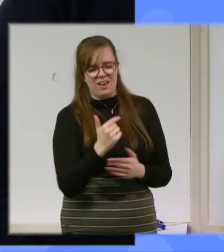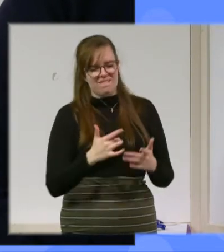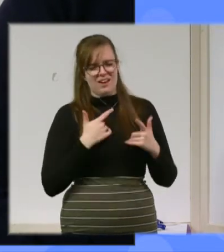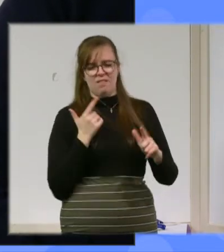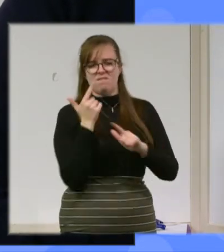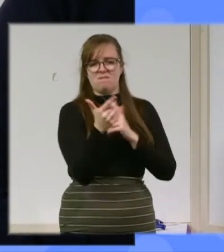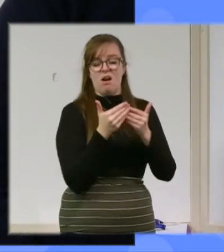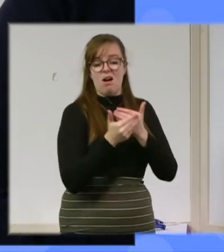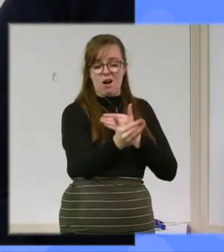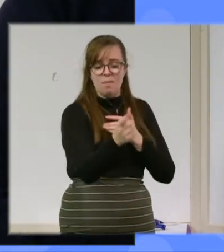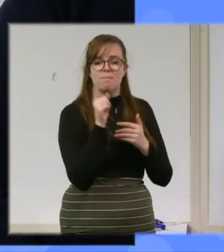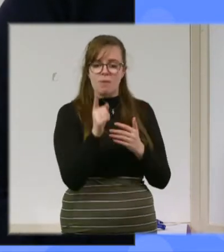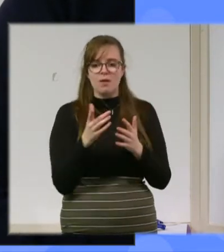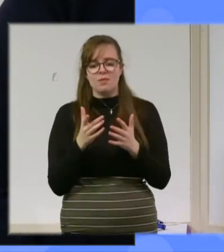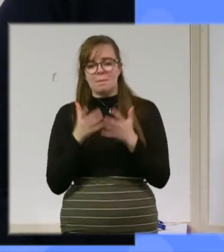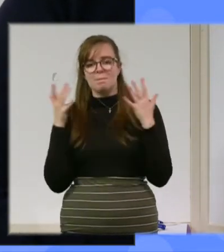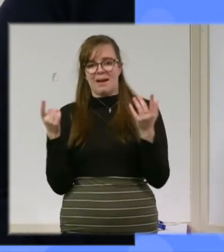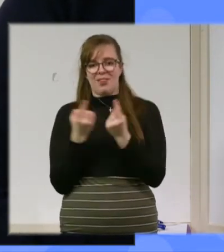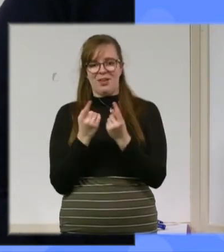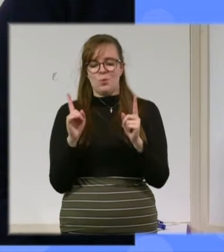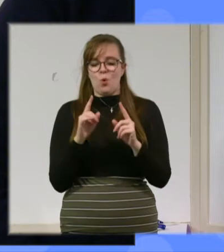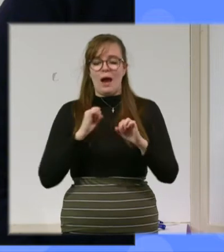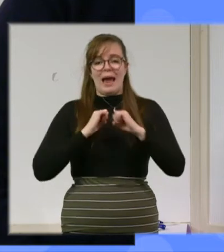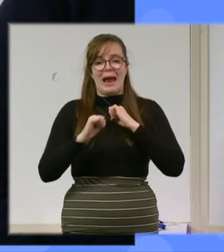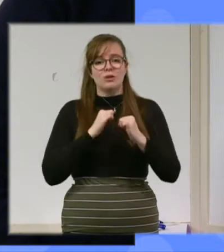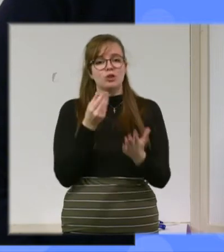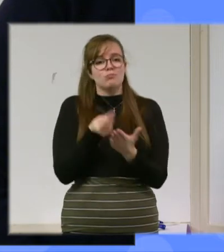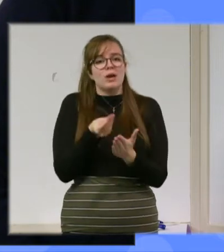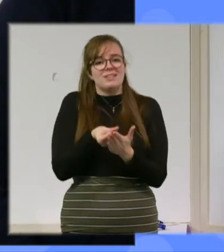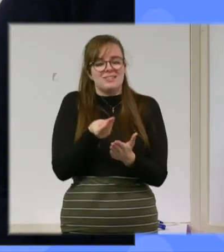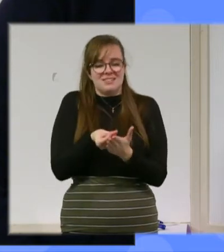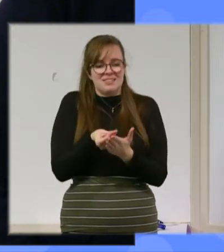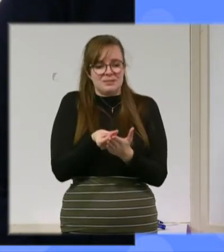biggest driver of fuel poverty is energy places which we don't have the ability